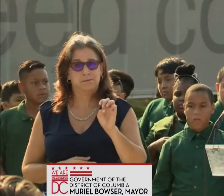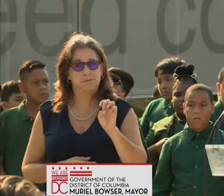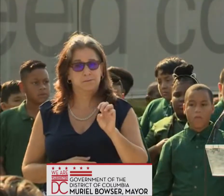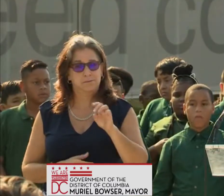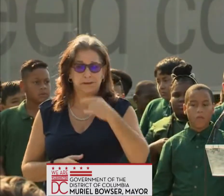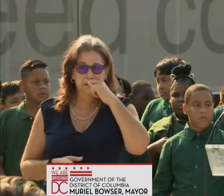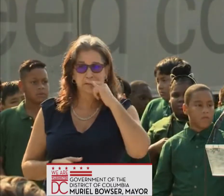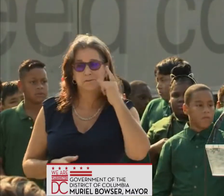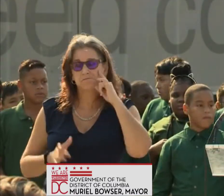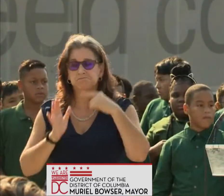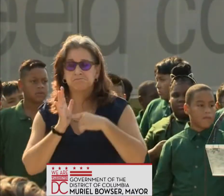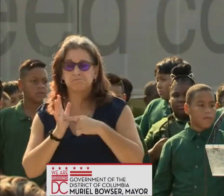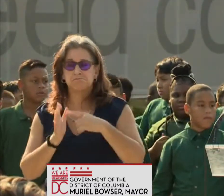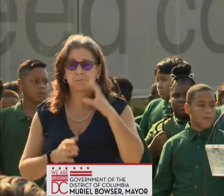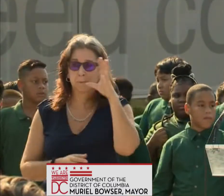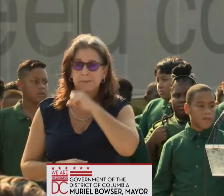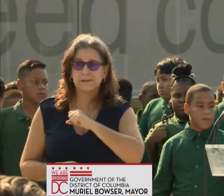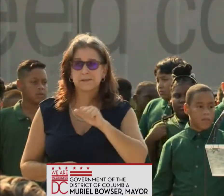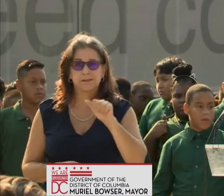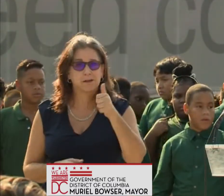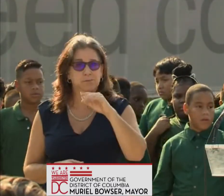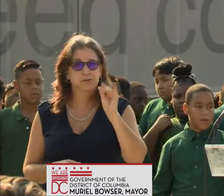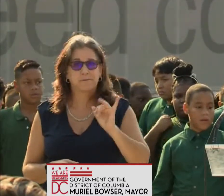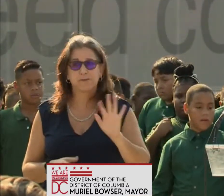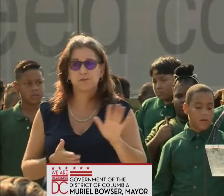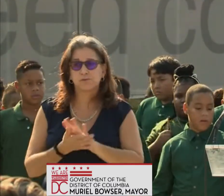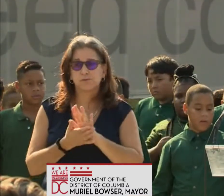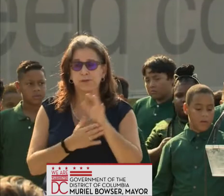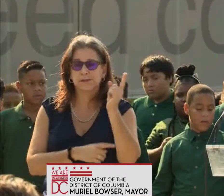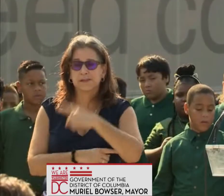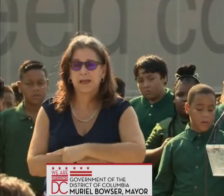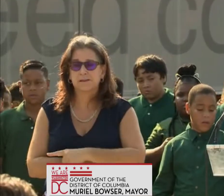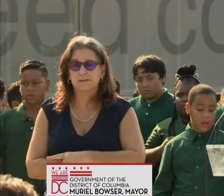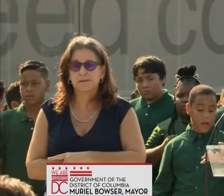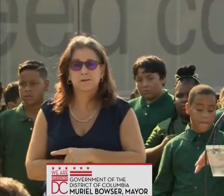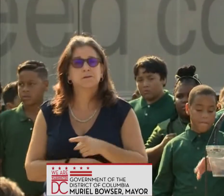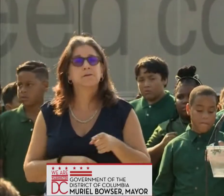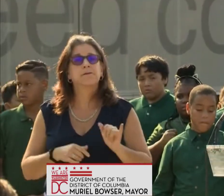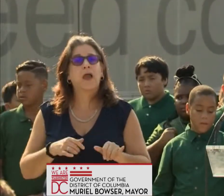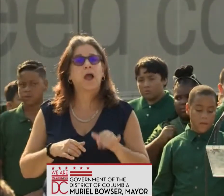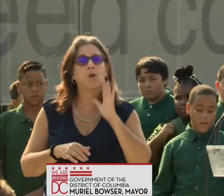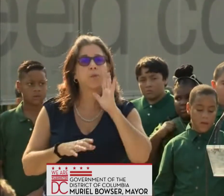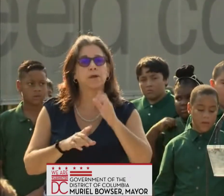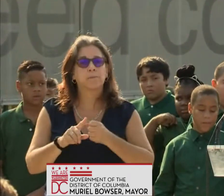dropping out of high school missing just two days a month can put students at